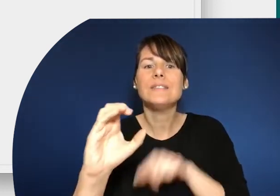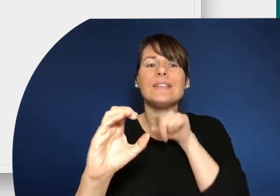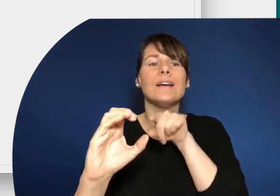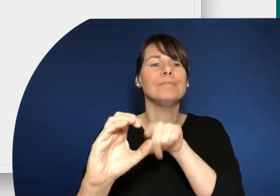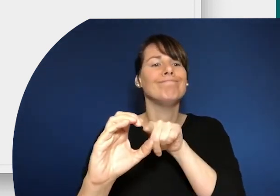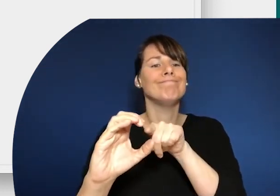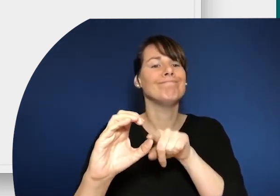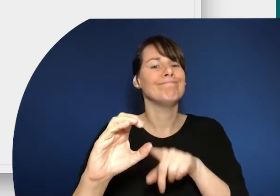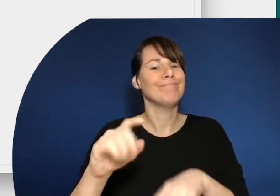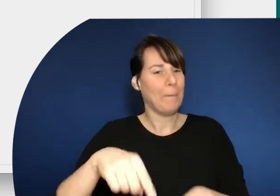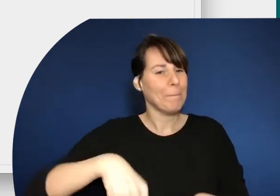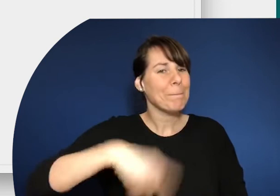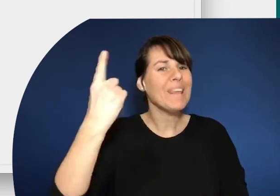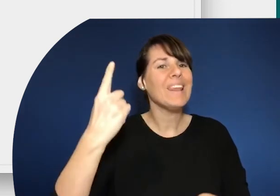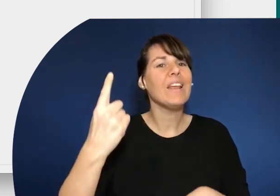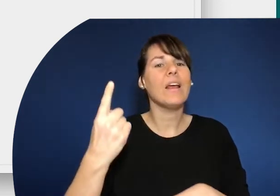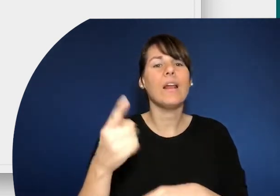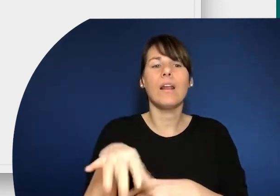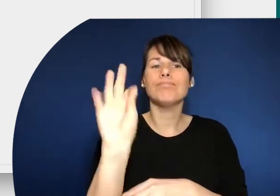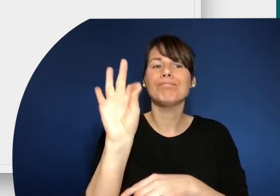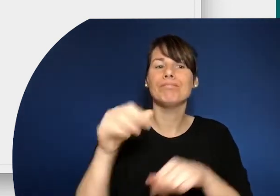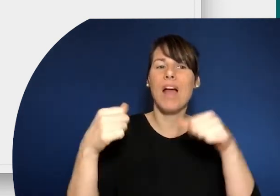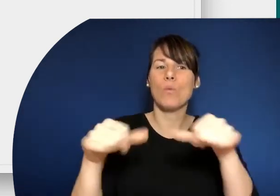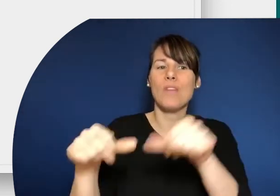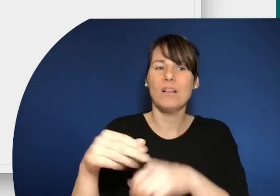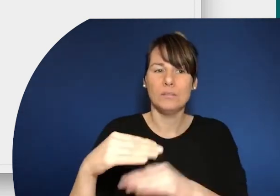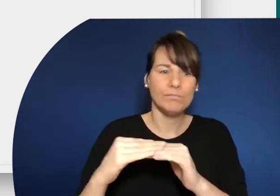is the most frequent type that has been annotated